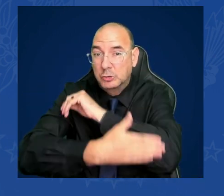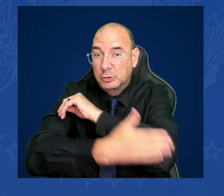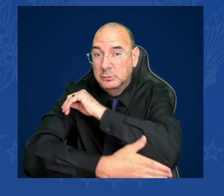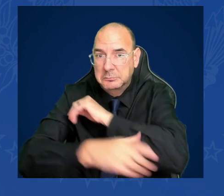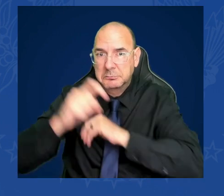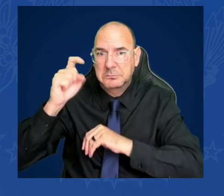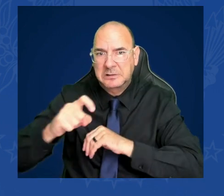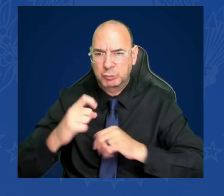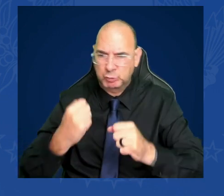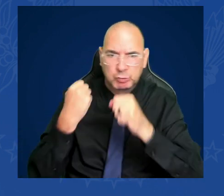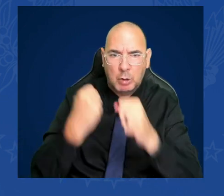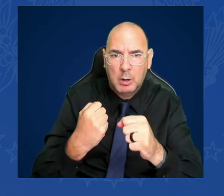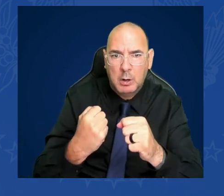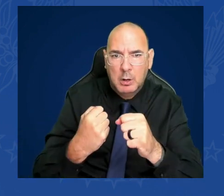we must also be strong at home.